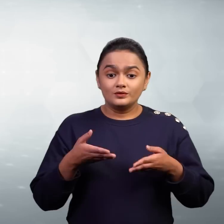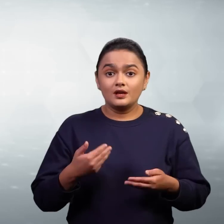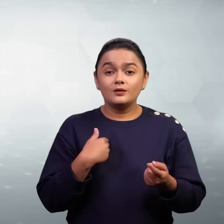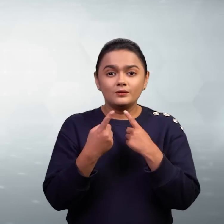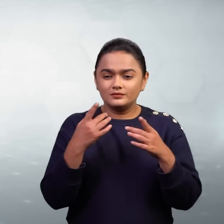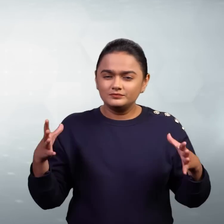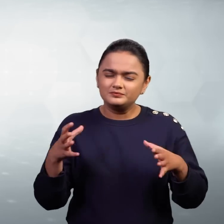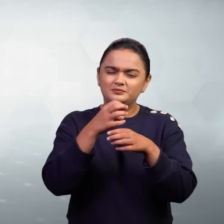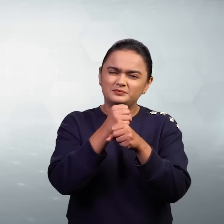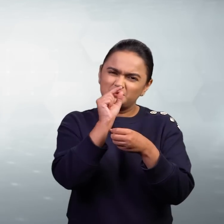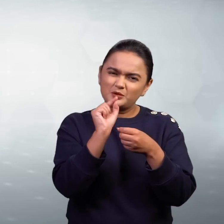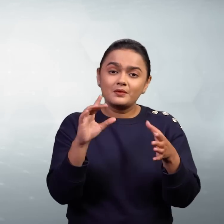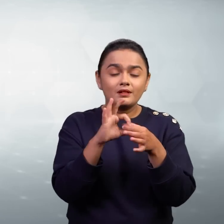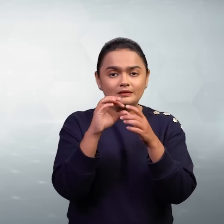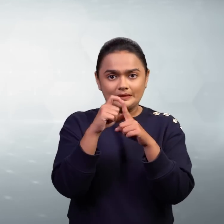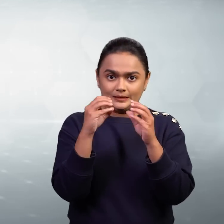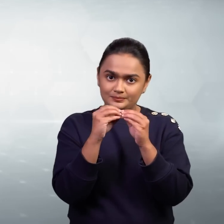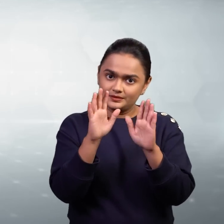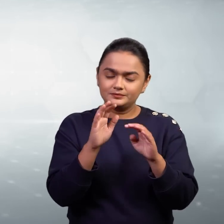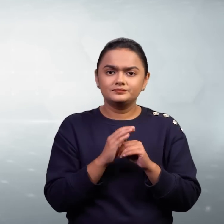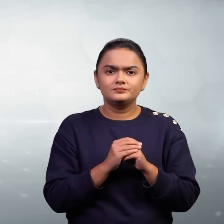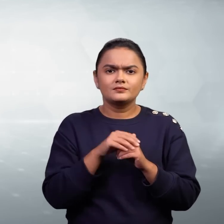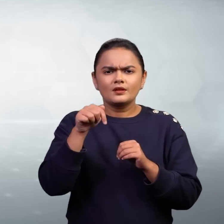Now, let me summarize everything about diabetes for you.